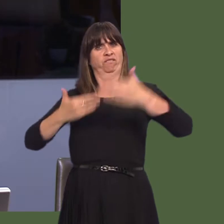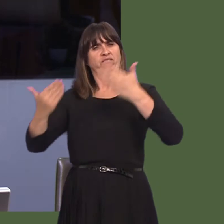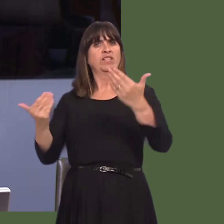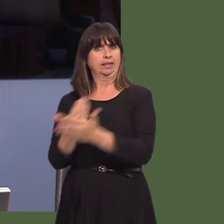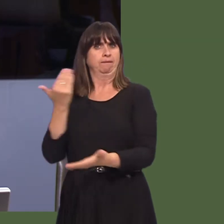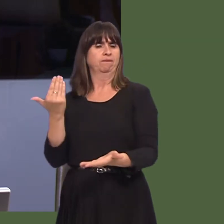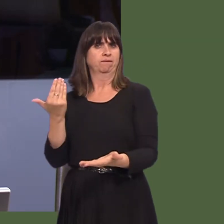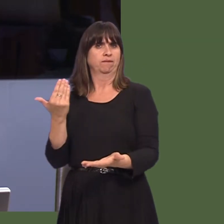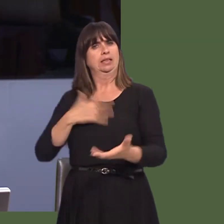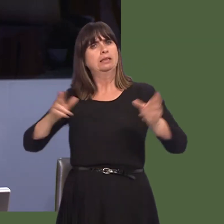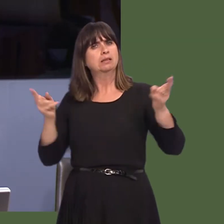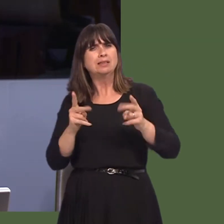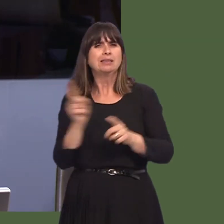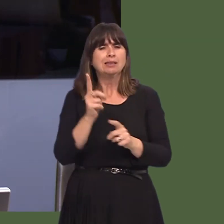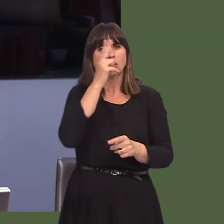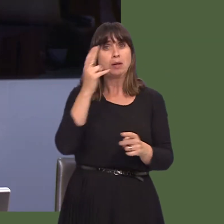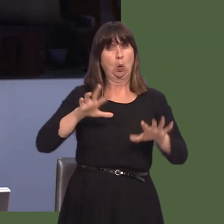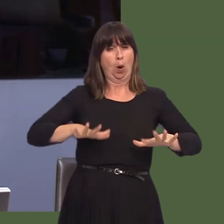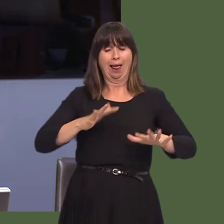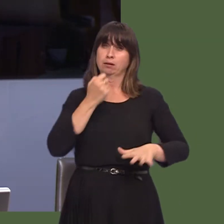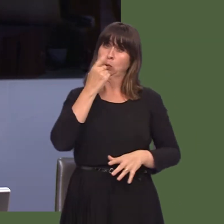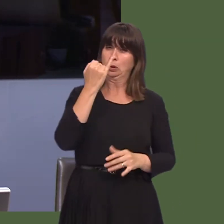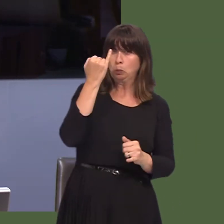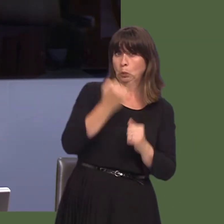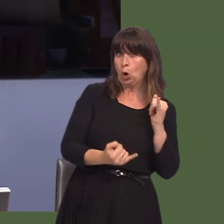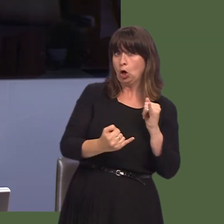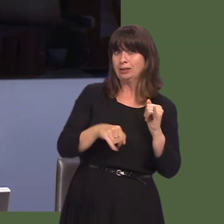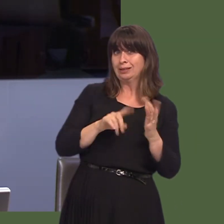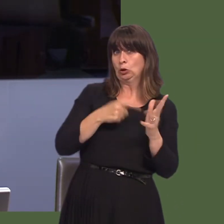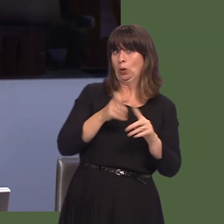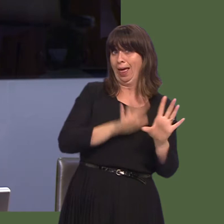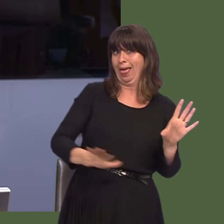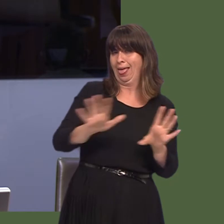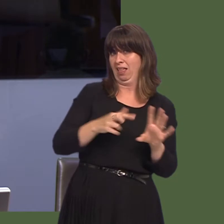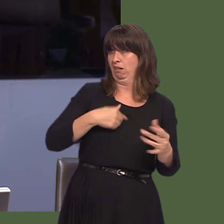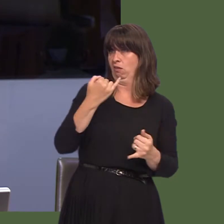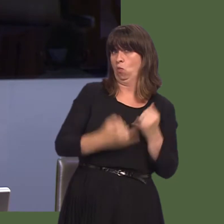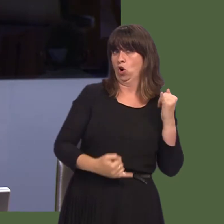According to Asthma UK, Wales is the worst place in the United Kingdom to be an asthma